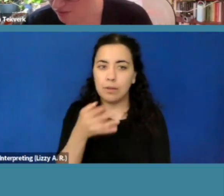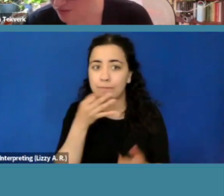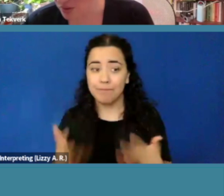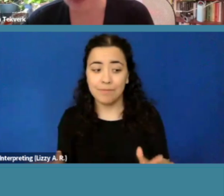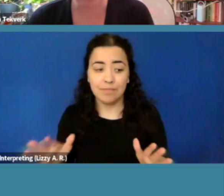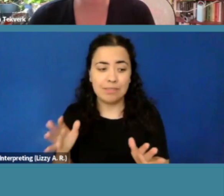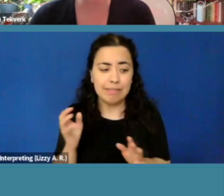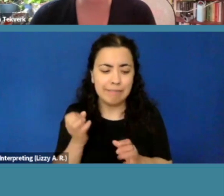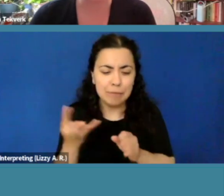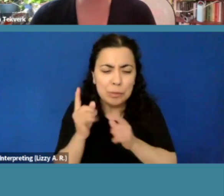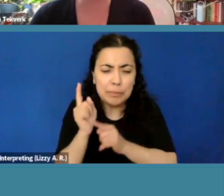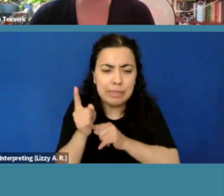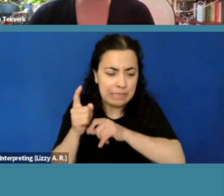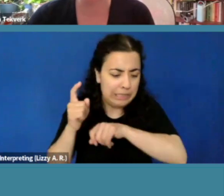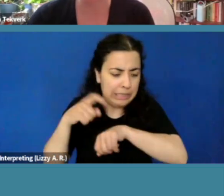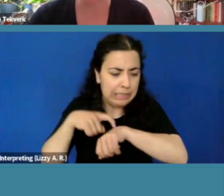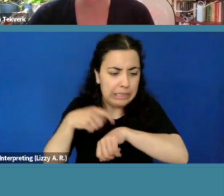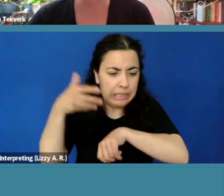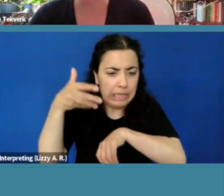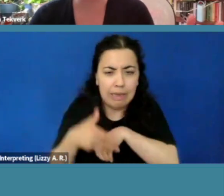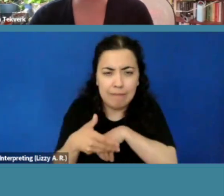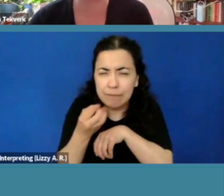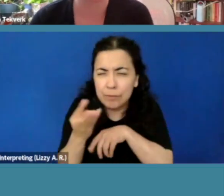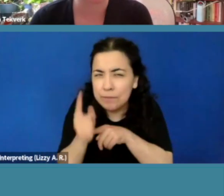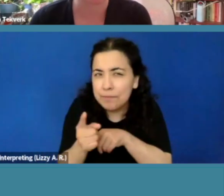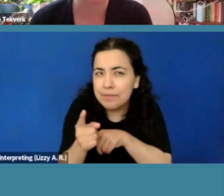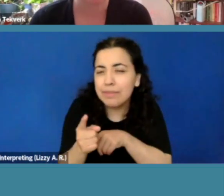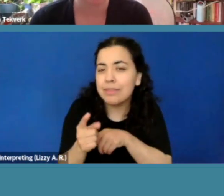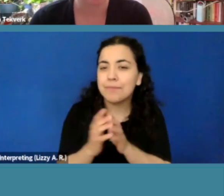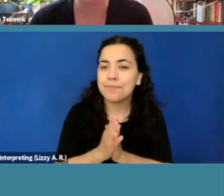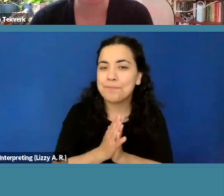a few minutes left in our session today.